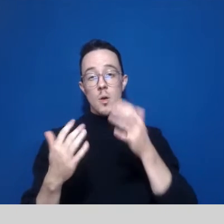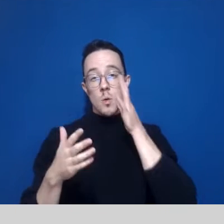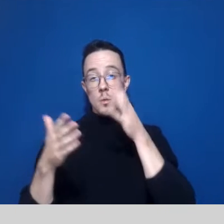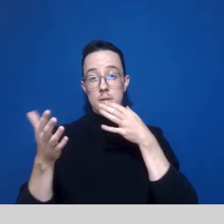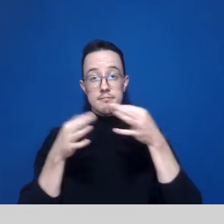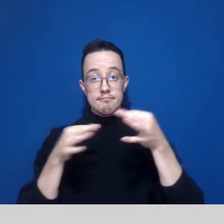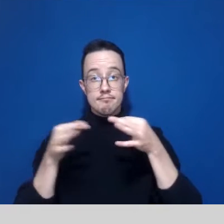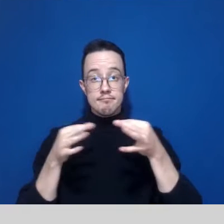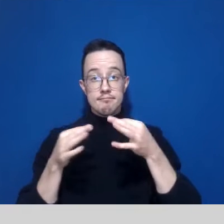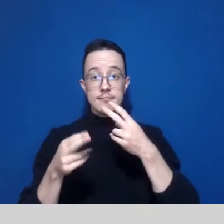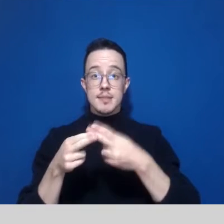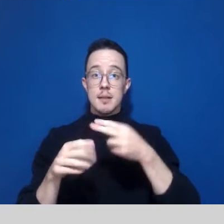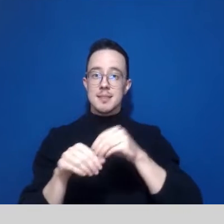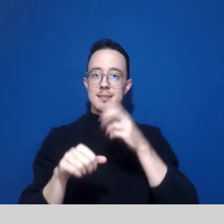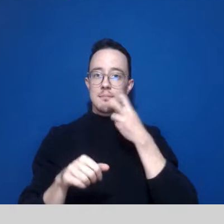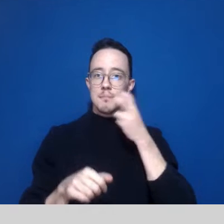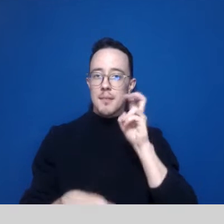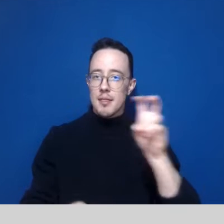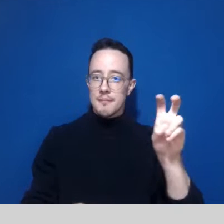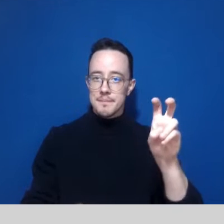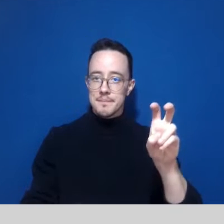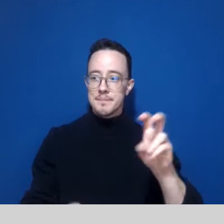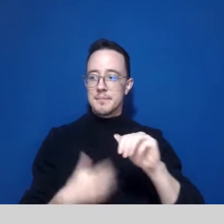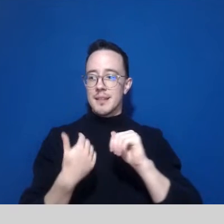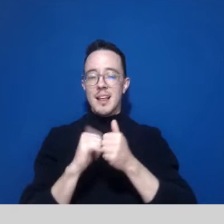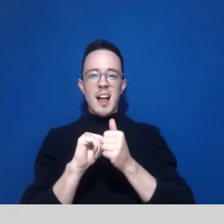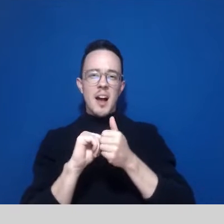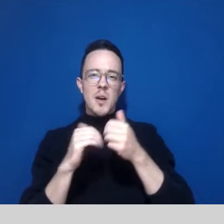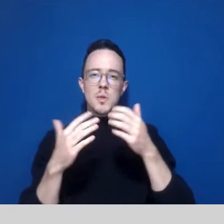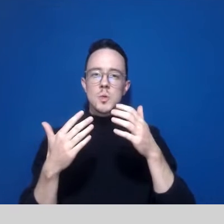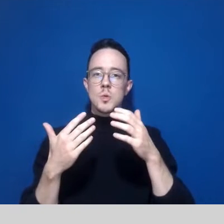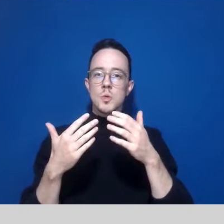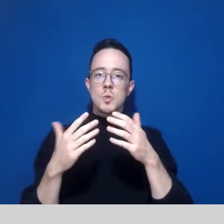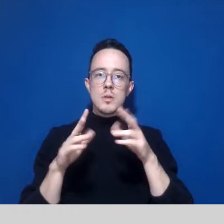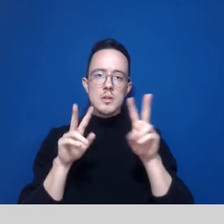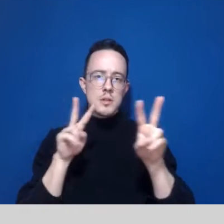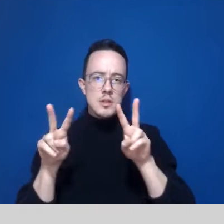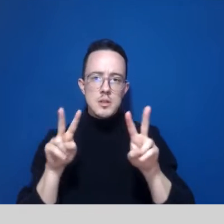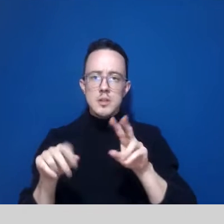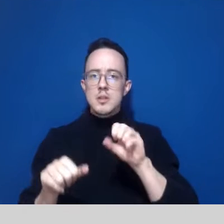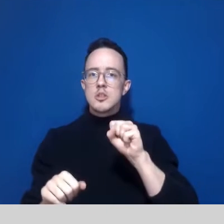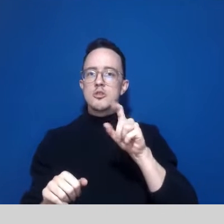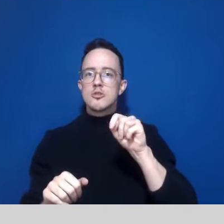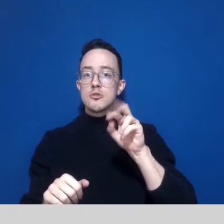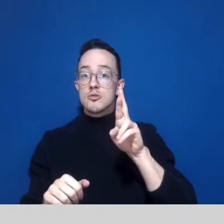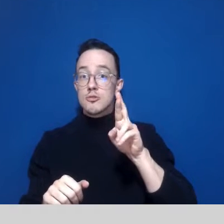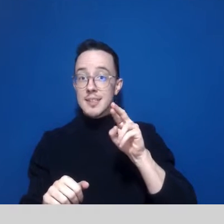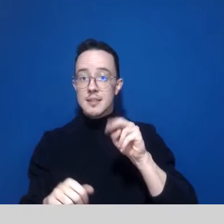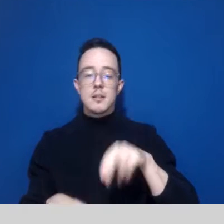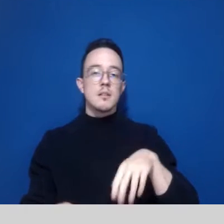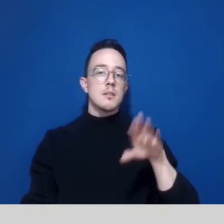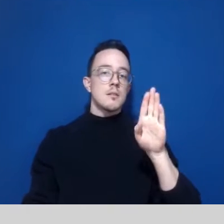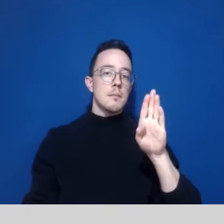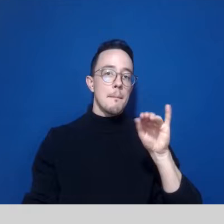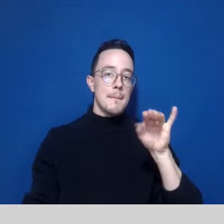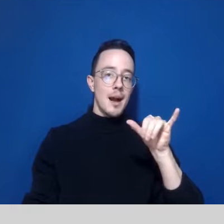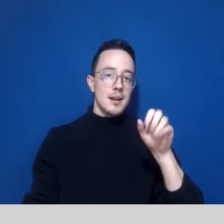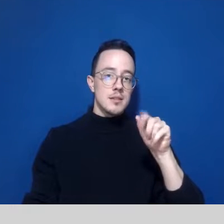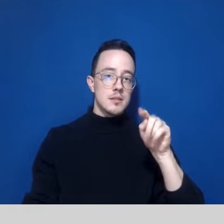And now we are going to speak about names in Python. So how to distinguish between strings and bytes,